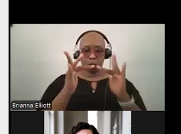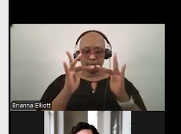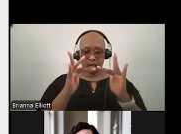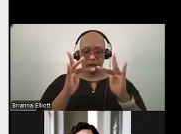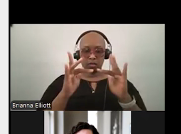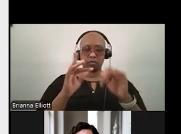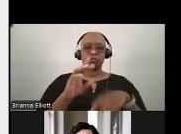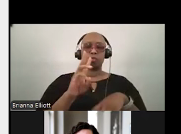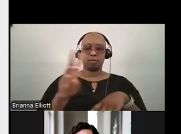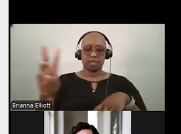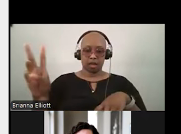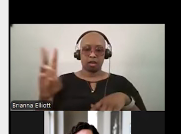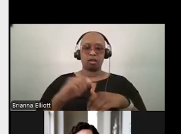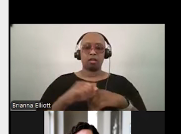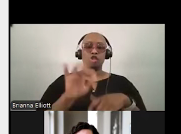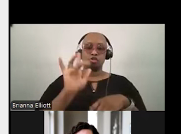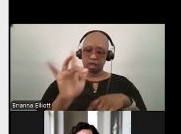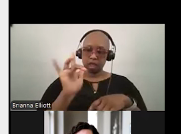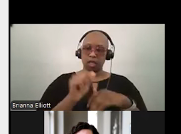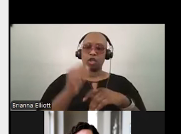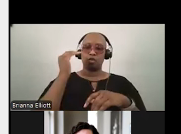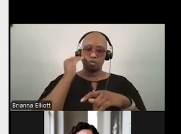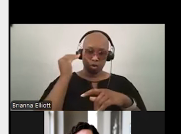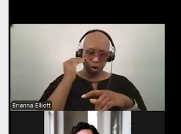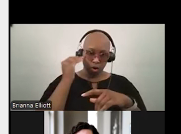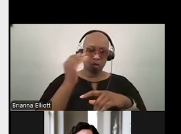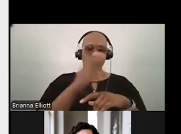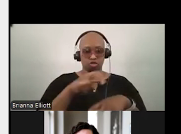you know where you're going. You know what it's going to open. It's within context. Even if the